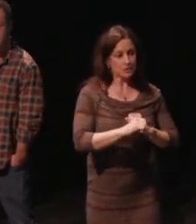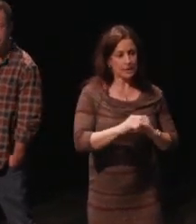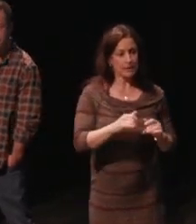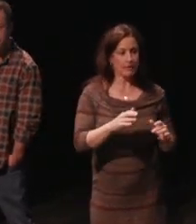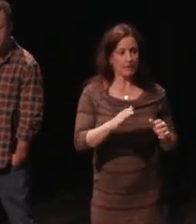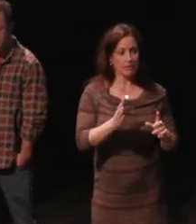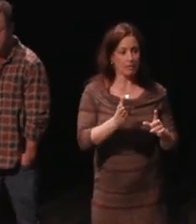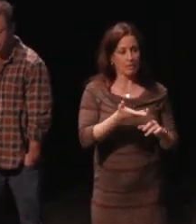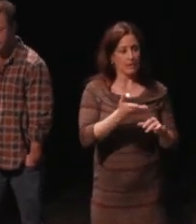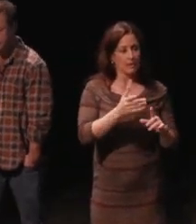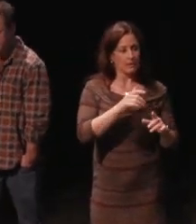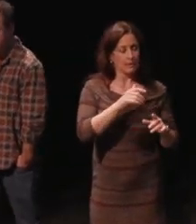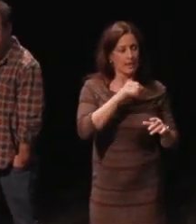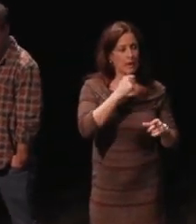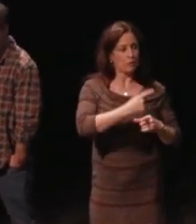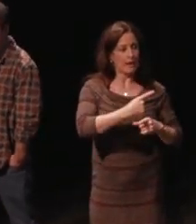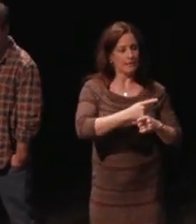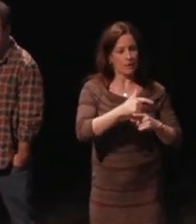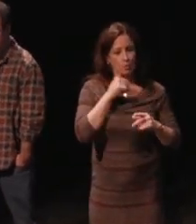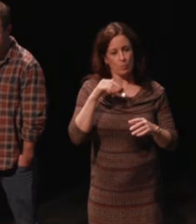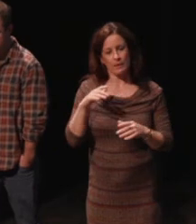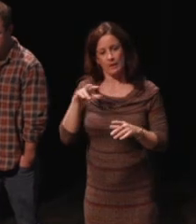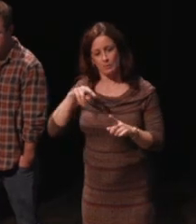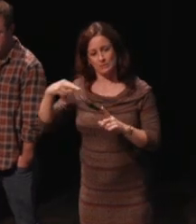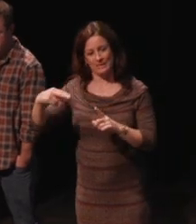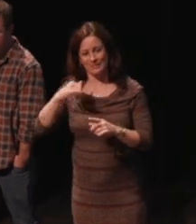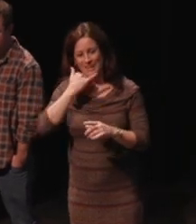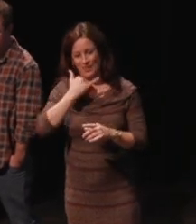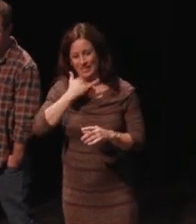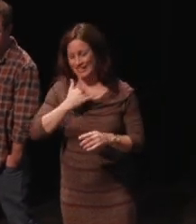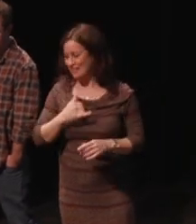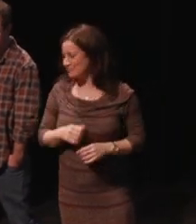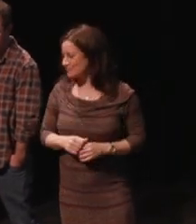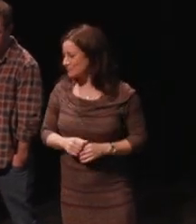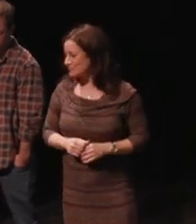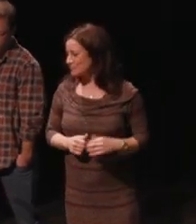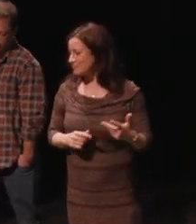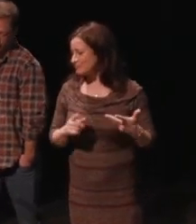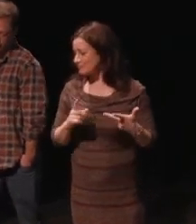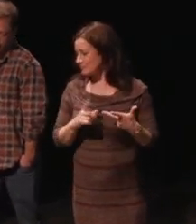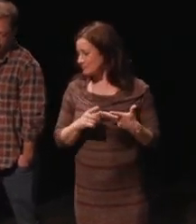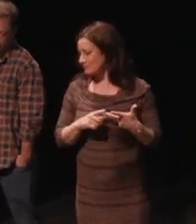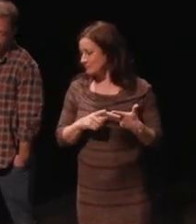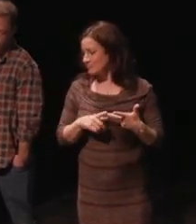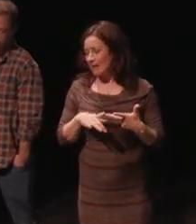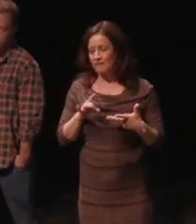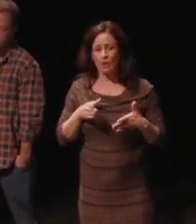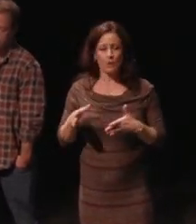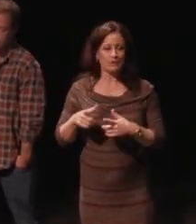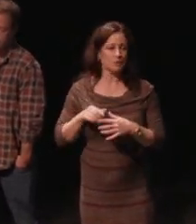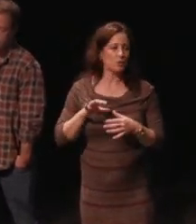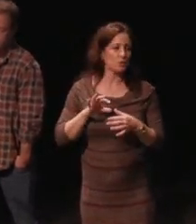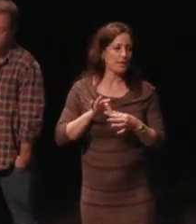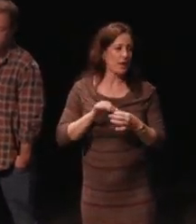Then of course, find champions to spearhead initiatives and find ways to connect with your team, to make it meaningful.